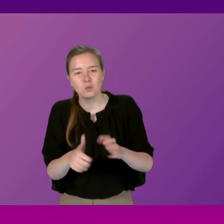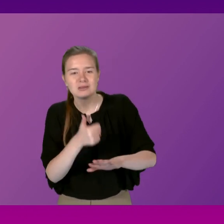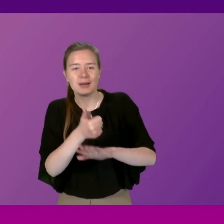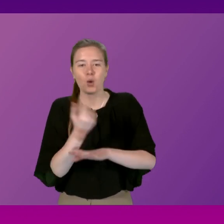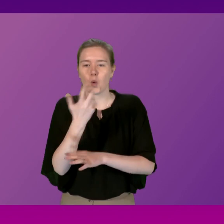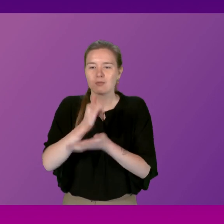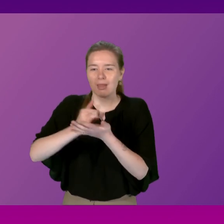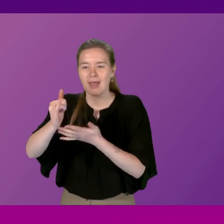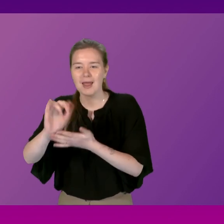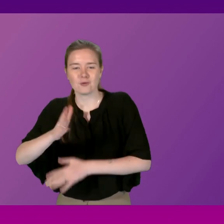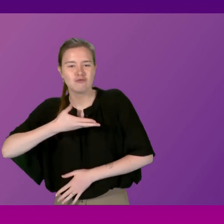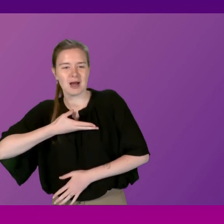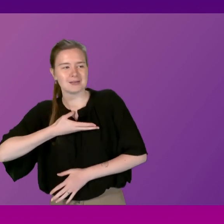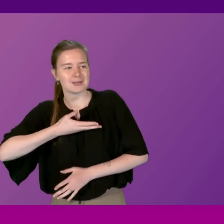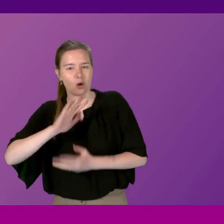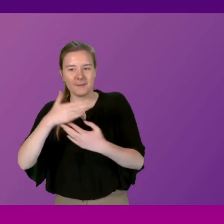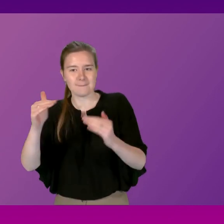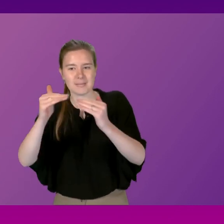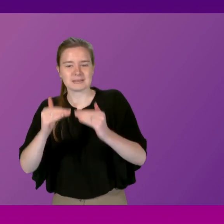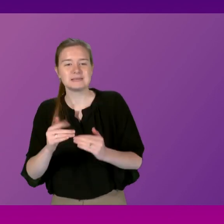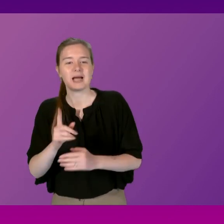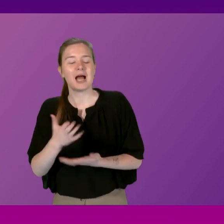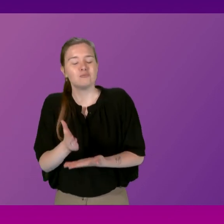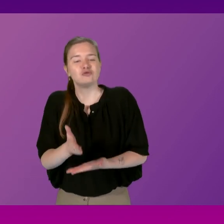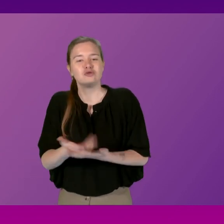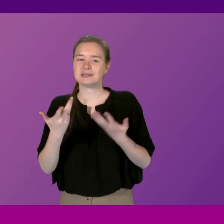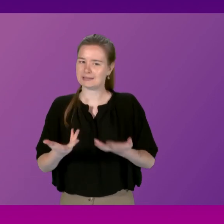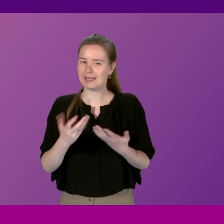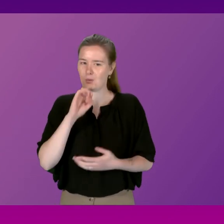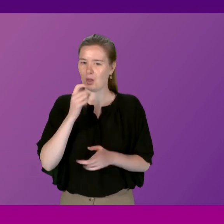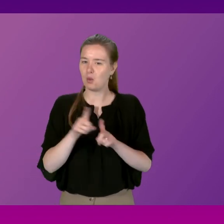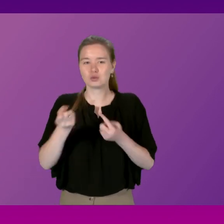blame for rights not currently being met, I am sure that today will also offer an opportunity